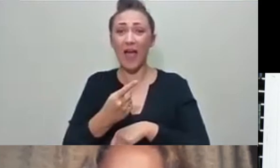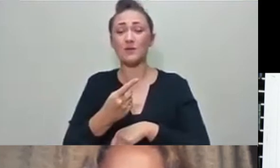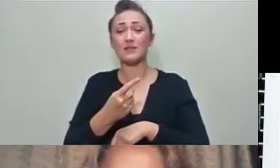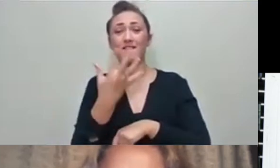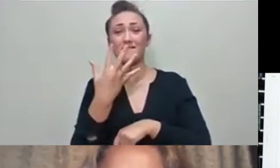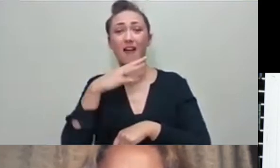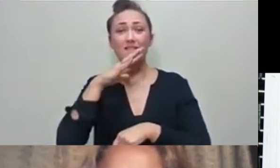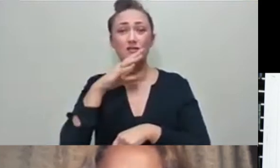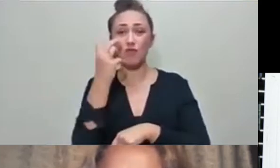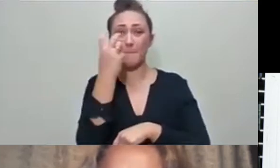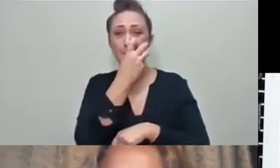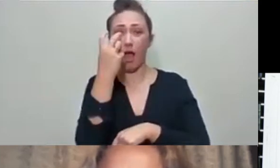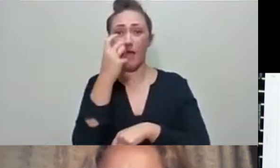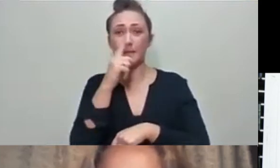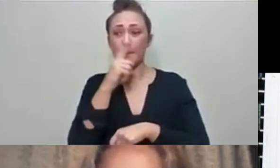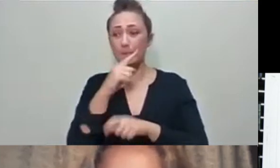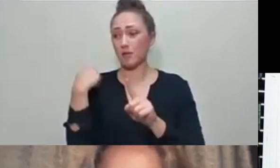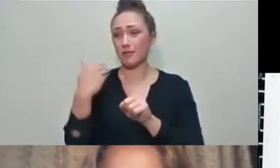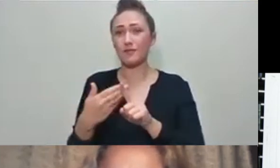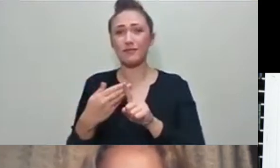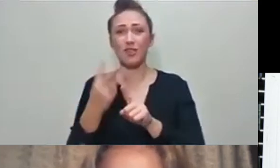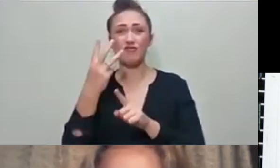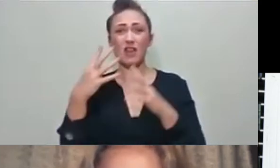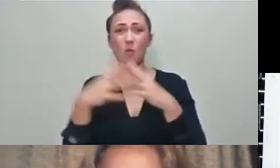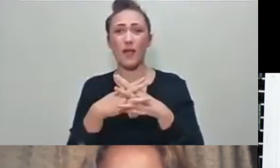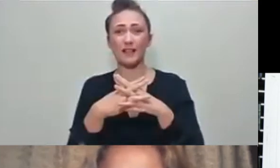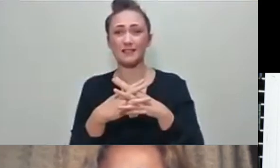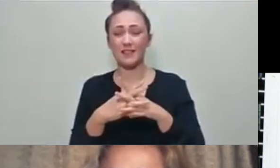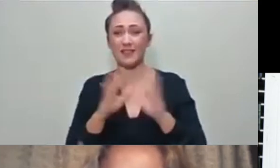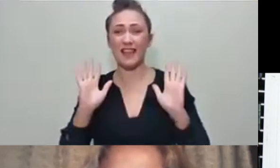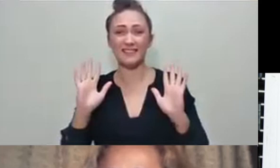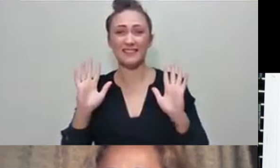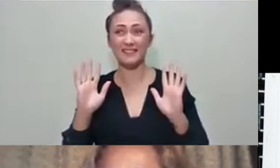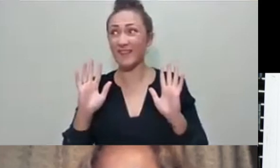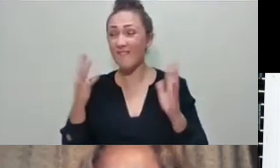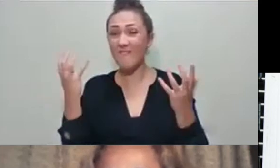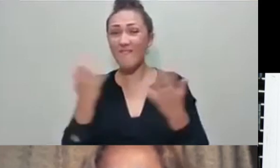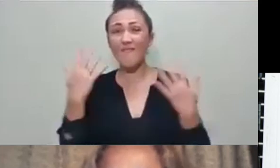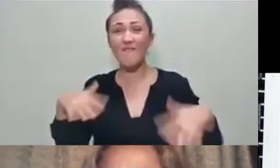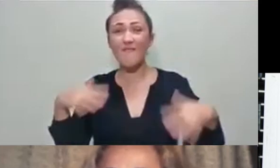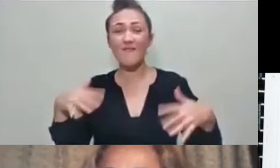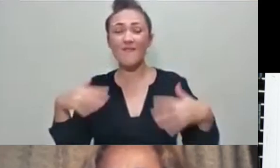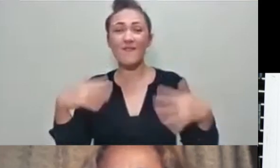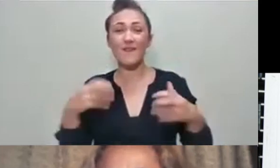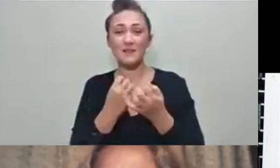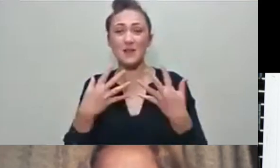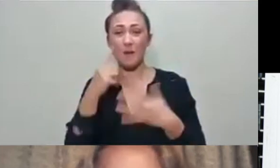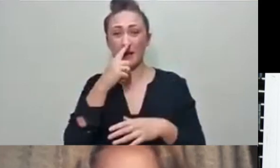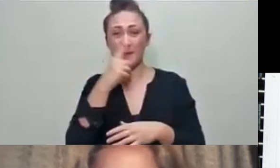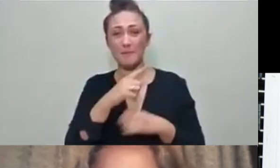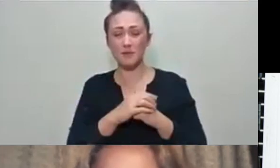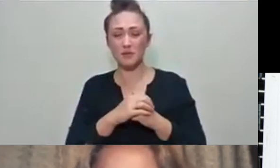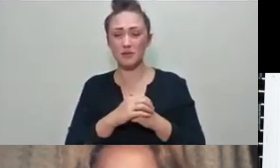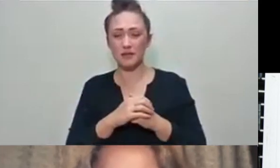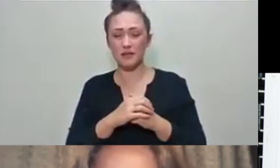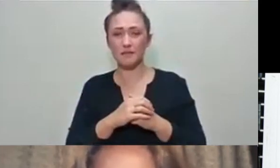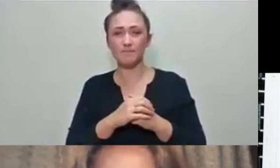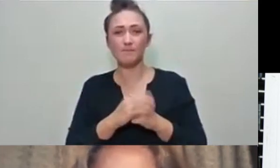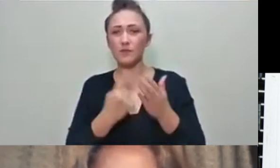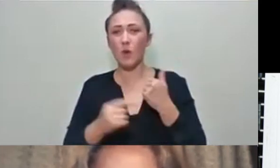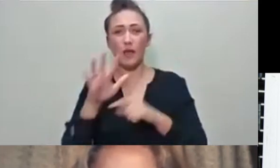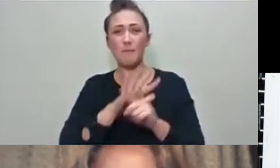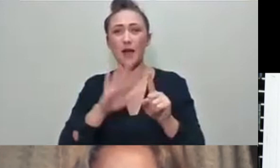in the last three weekends and that was only out of something like seven broadcasts